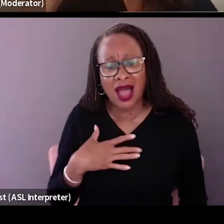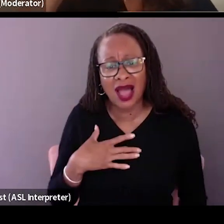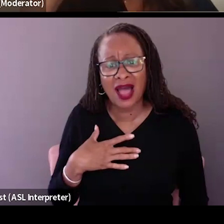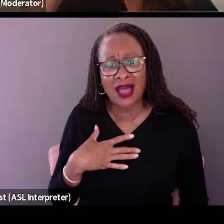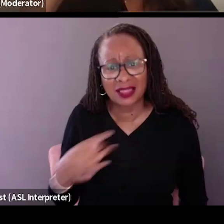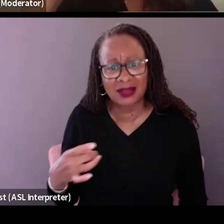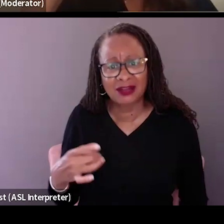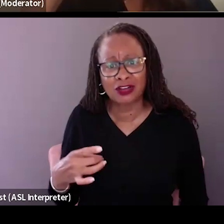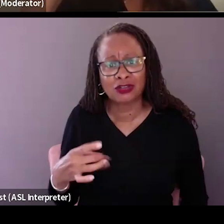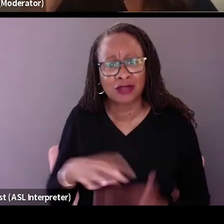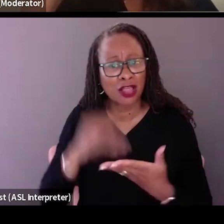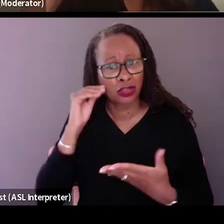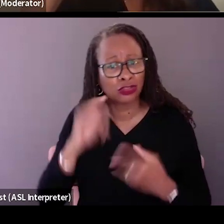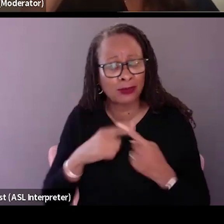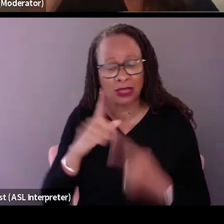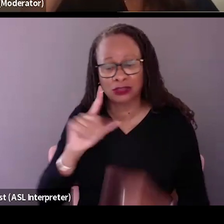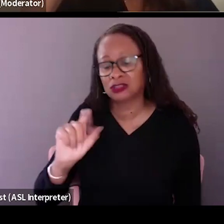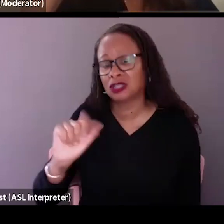which I've bought a few pair.